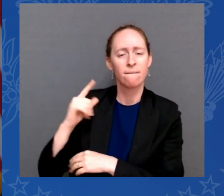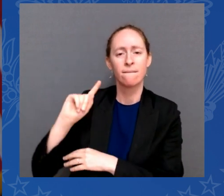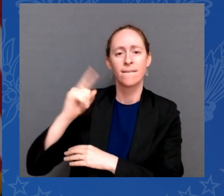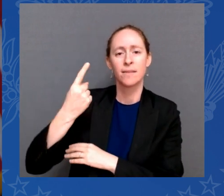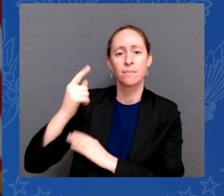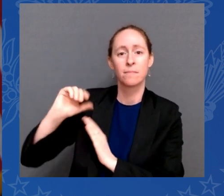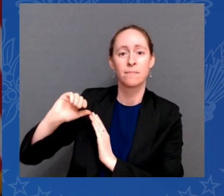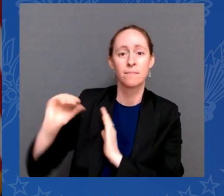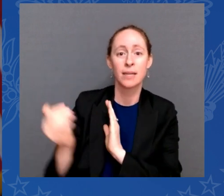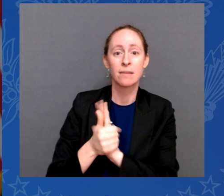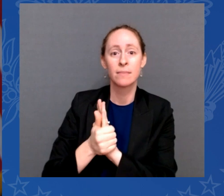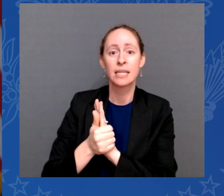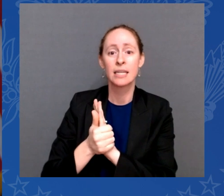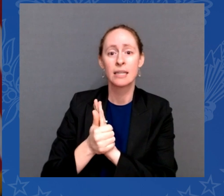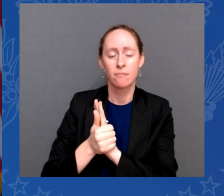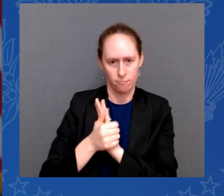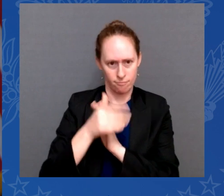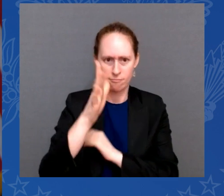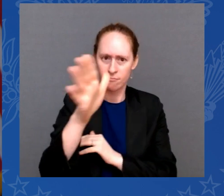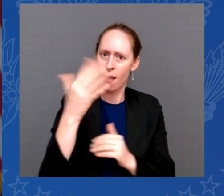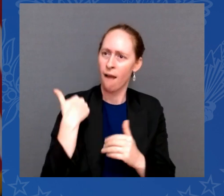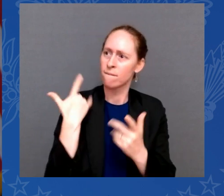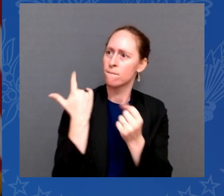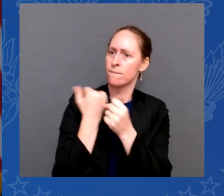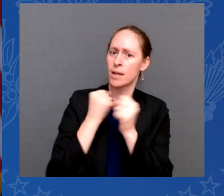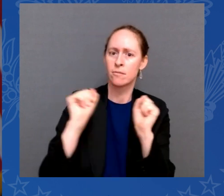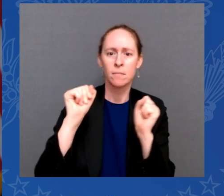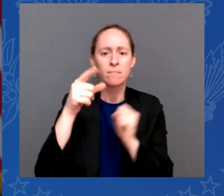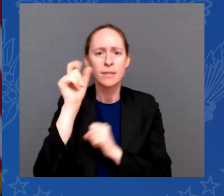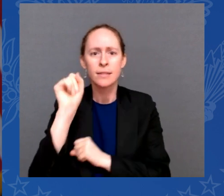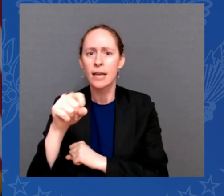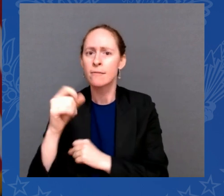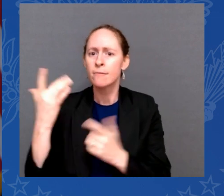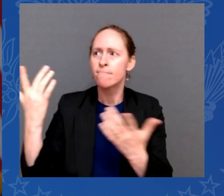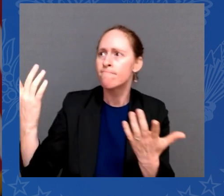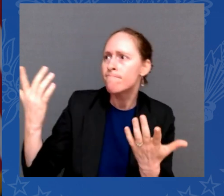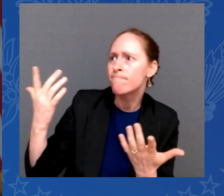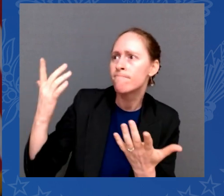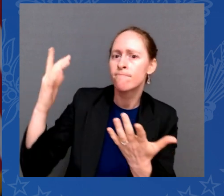each other about the reproductive care that is available in other states.